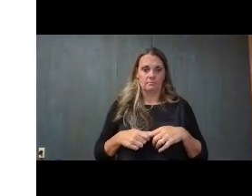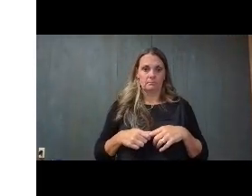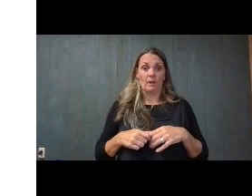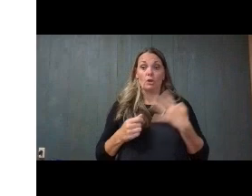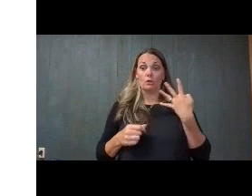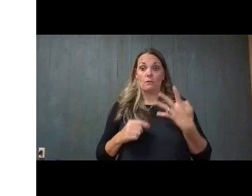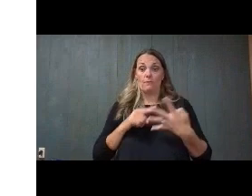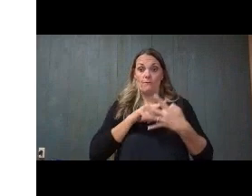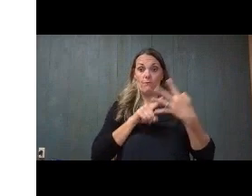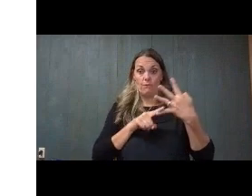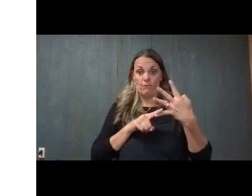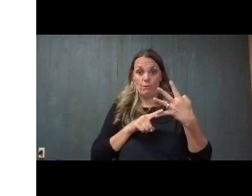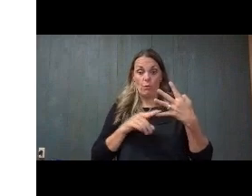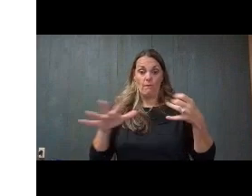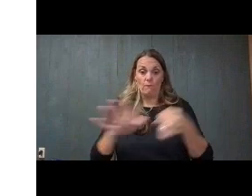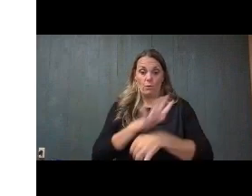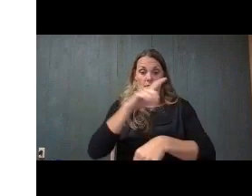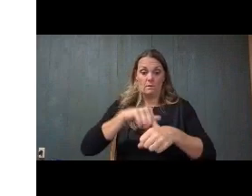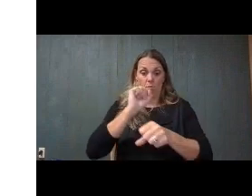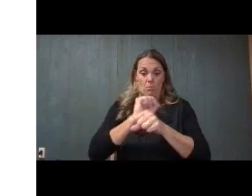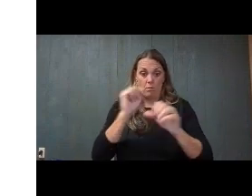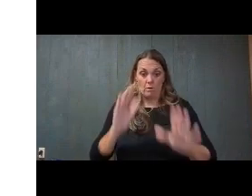full time employees.